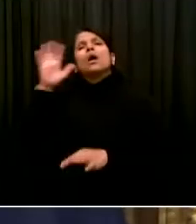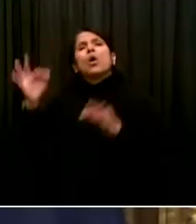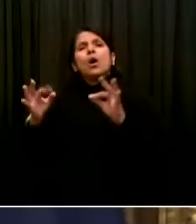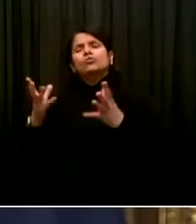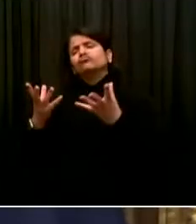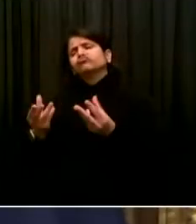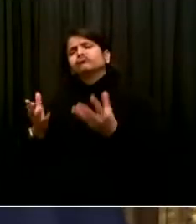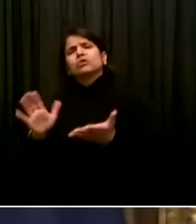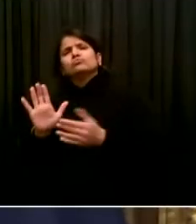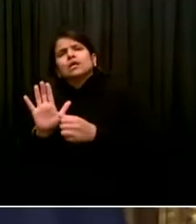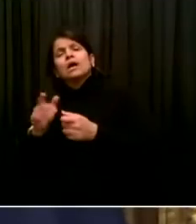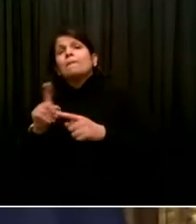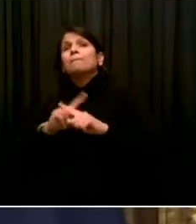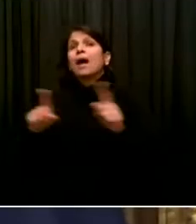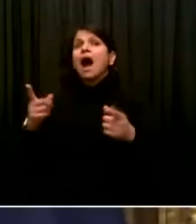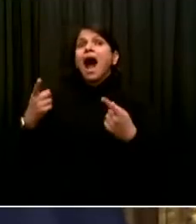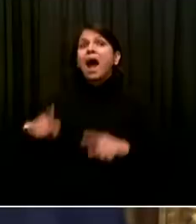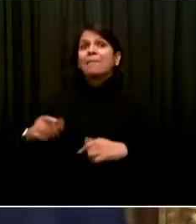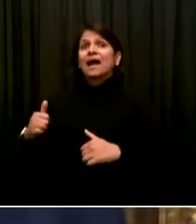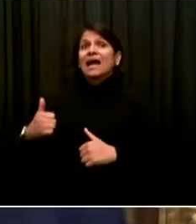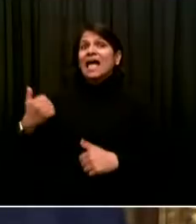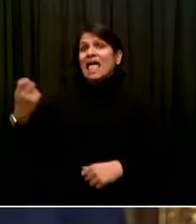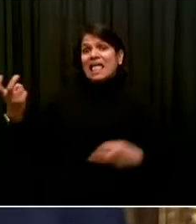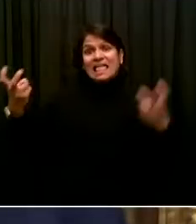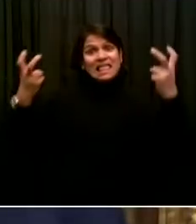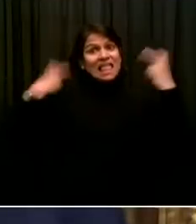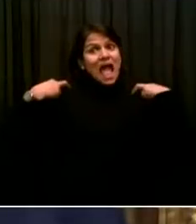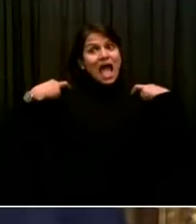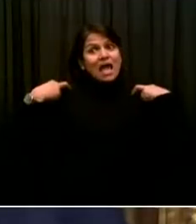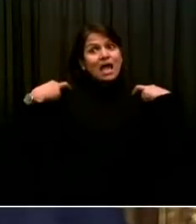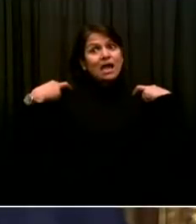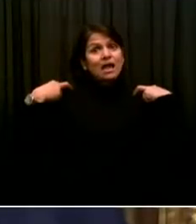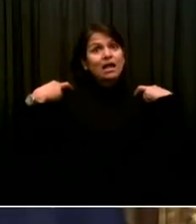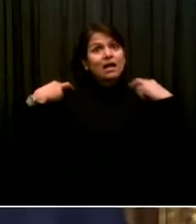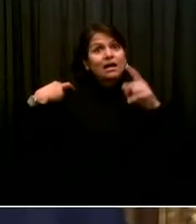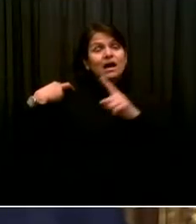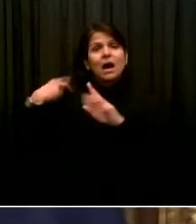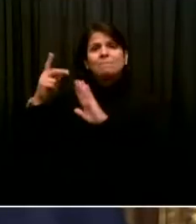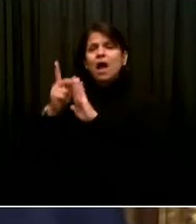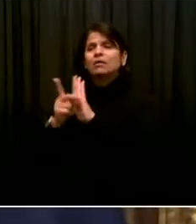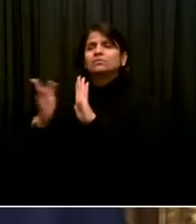MY ADMINISTRATION IS NOT SEEKING TO PUNISH YOUNG PEOPLE BUT WHEN IT CMEOS TO GUNS